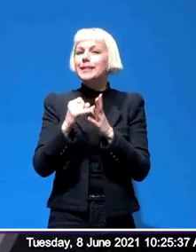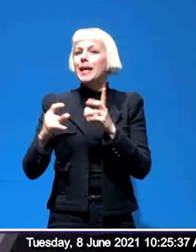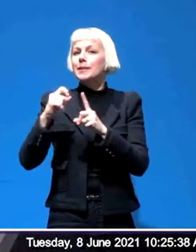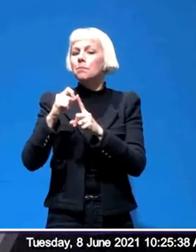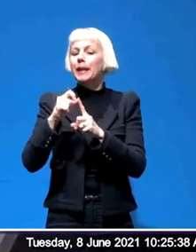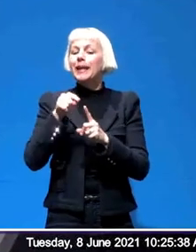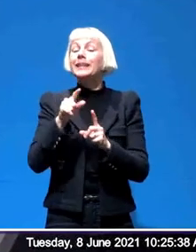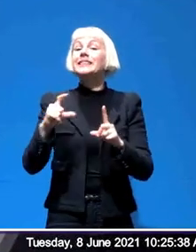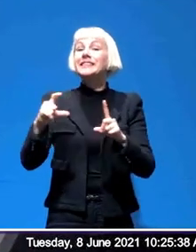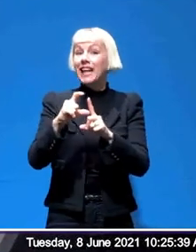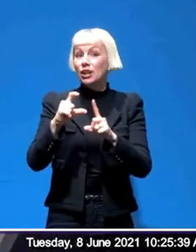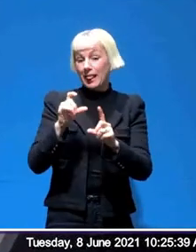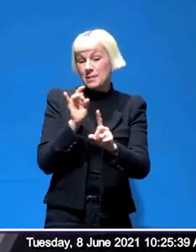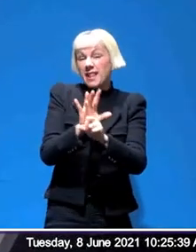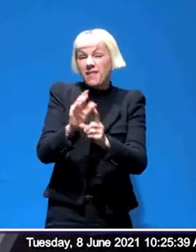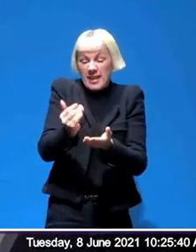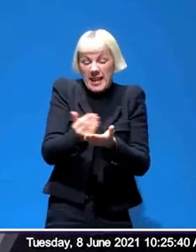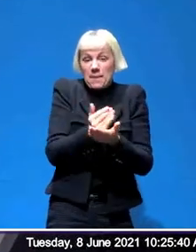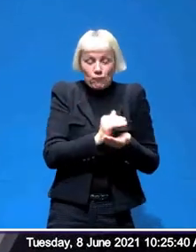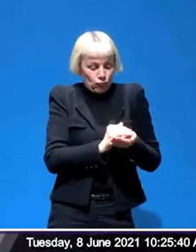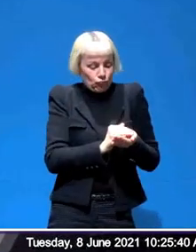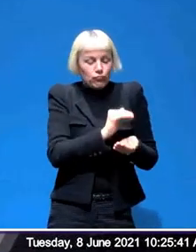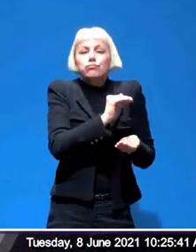That was transferred into a trust account, Daniel's account.